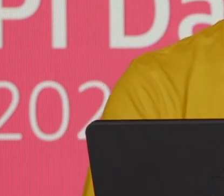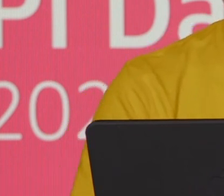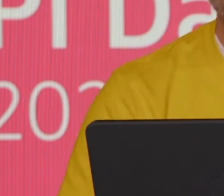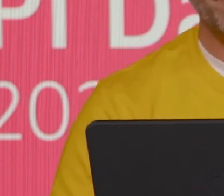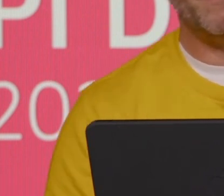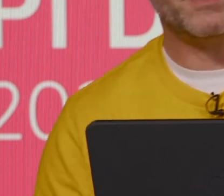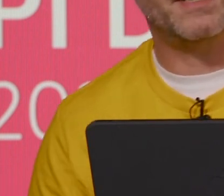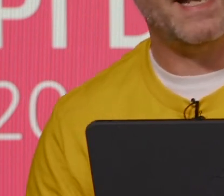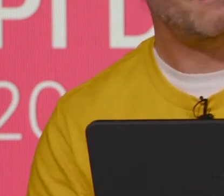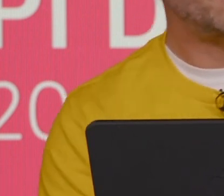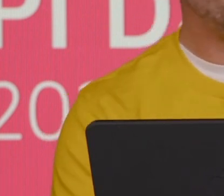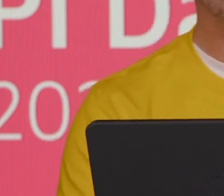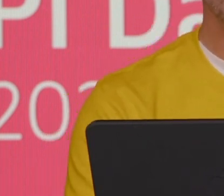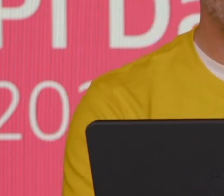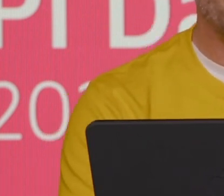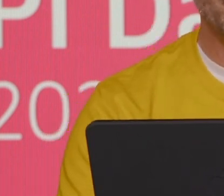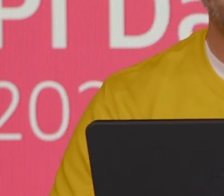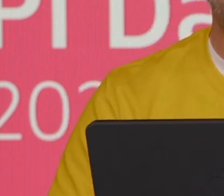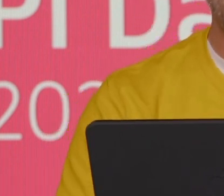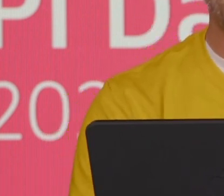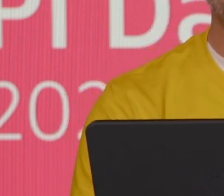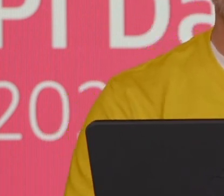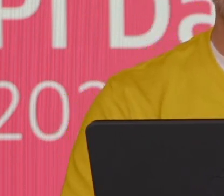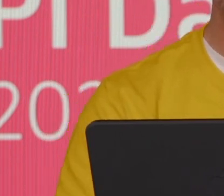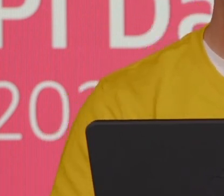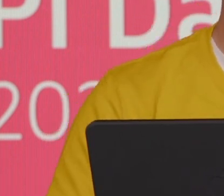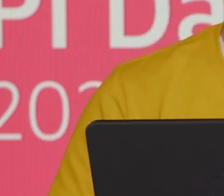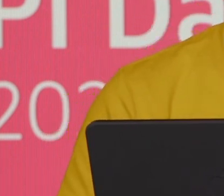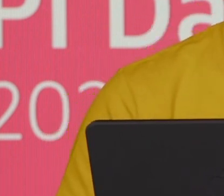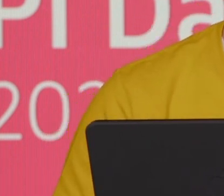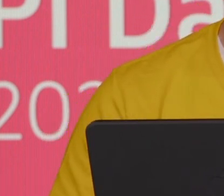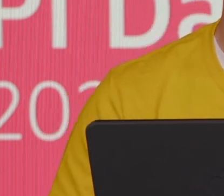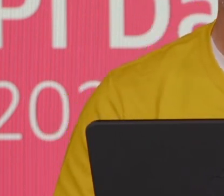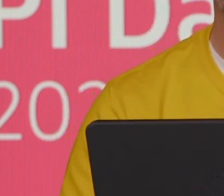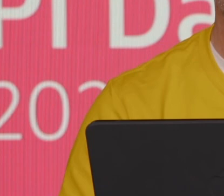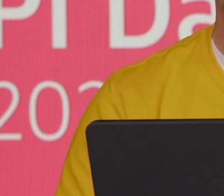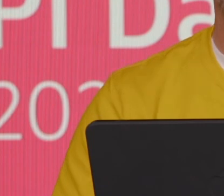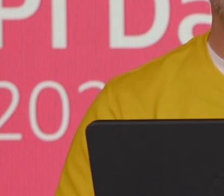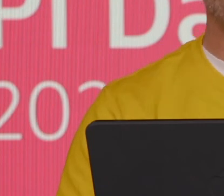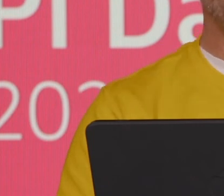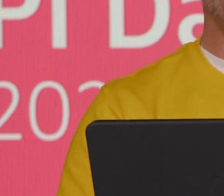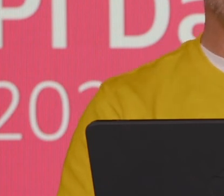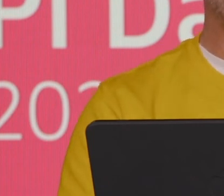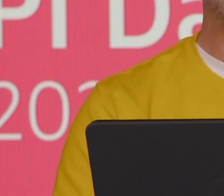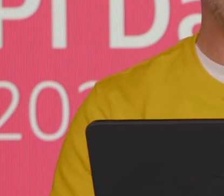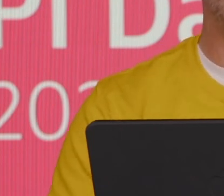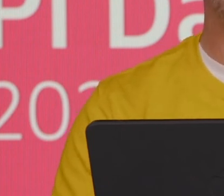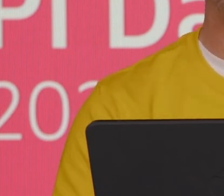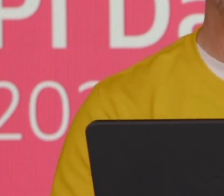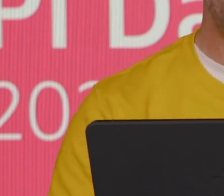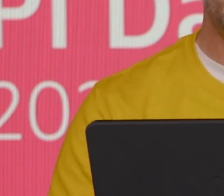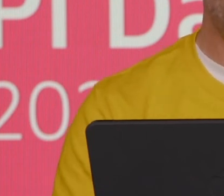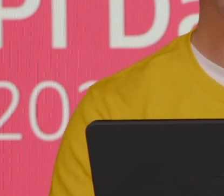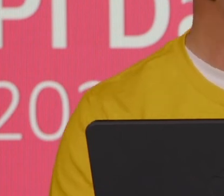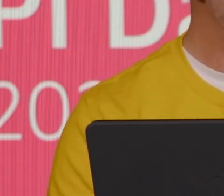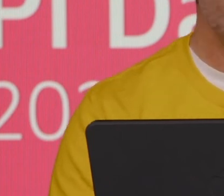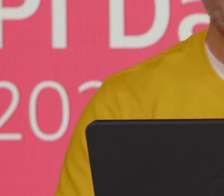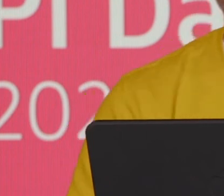You'll find more information there. Be sure to thank Bill and share a picture of your pie on Twitter using the hashtags #PiDay, P-I Day,